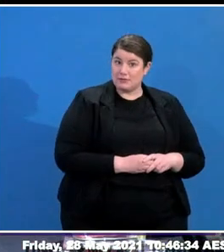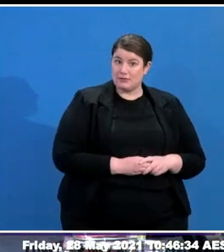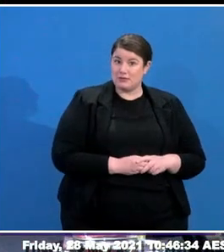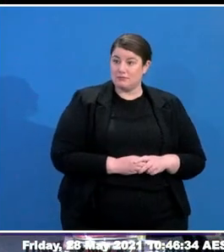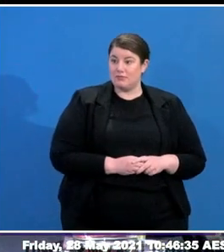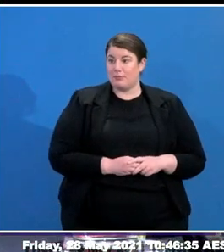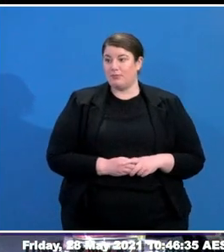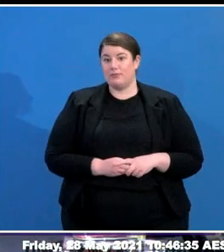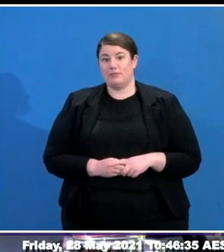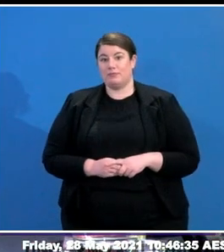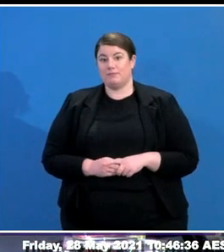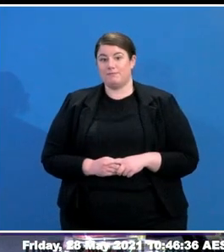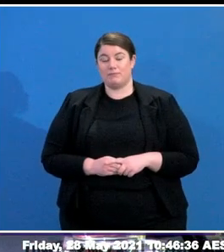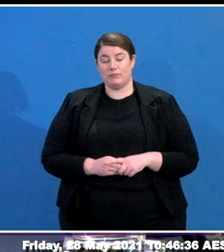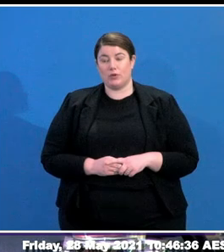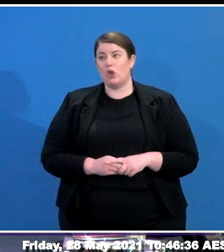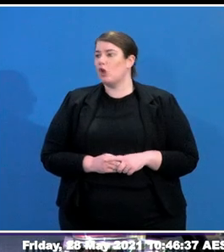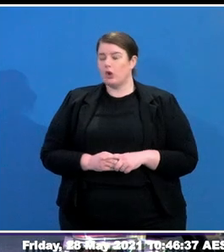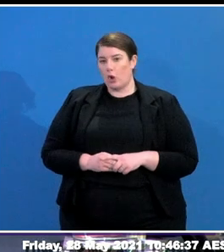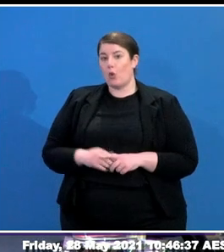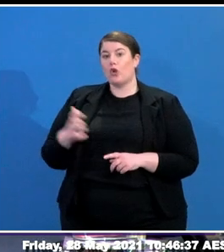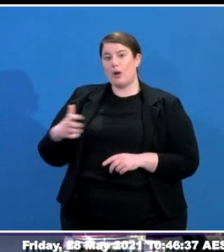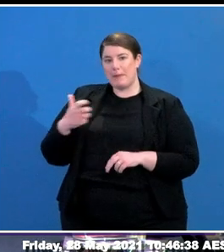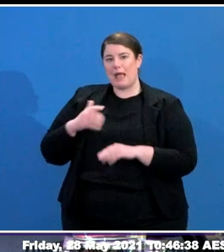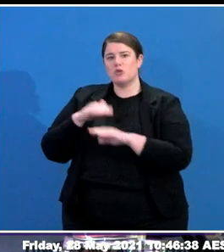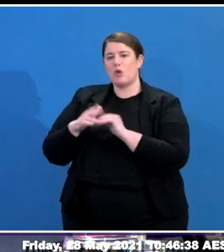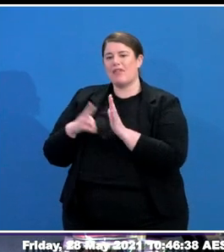No, their complaint was the NDIS Commission complaint.